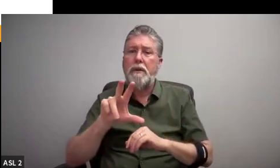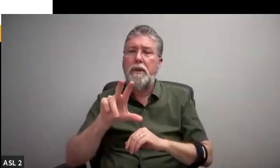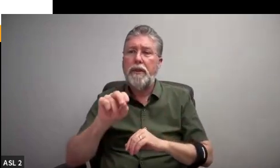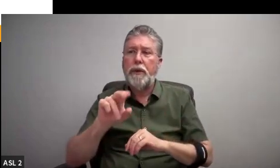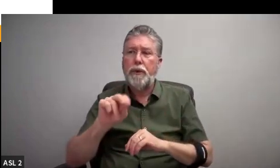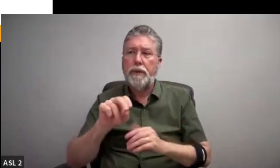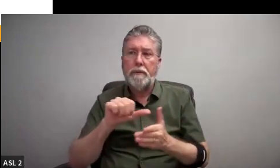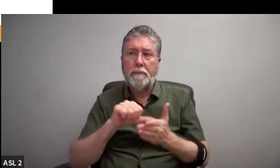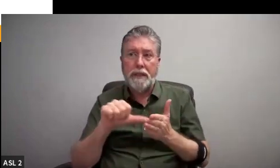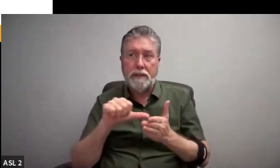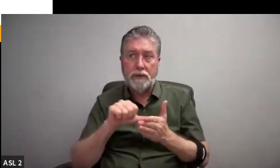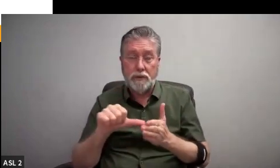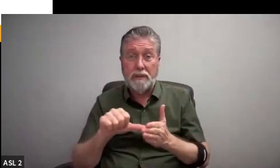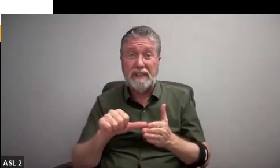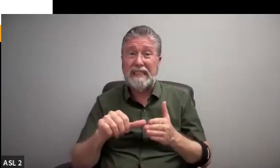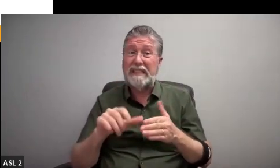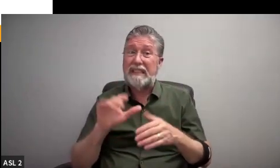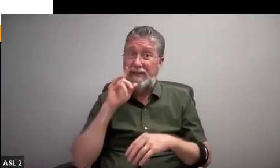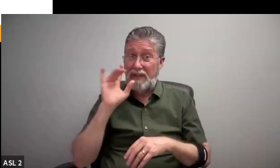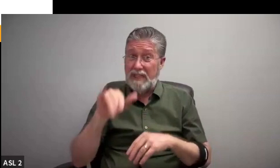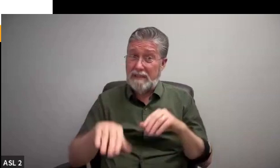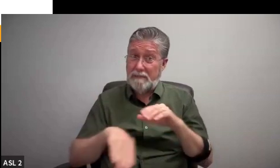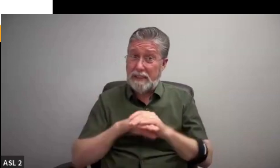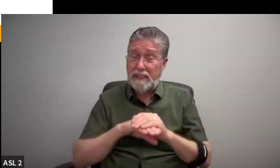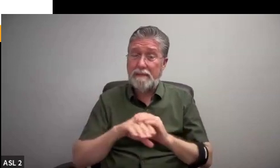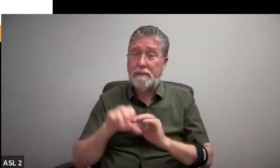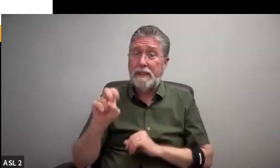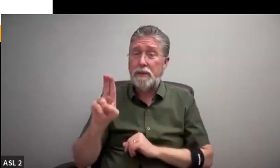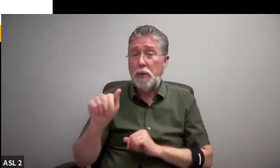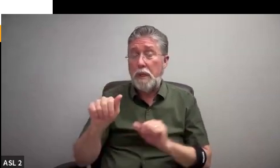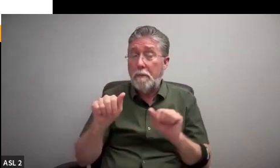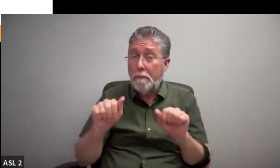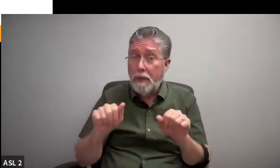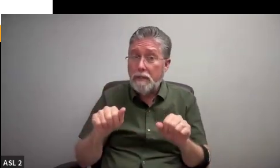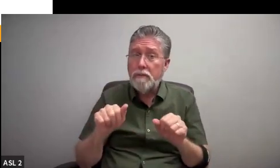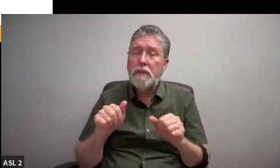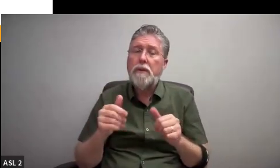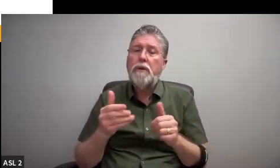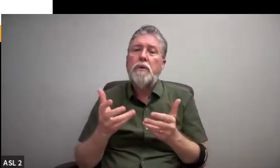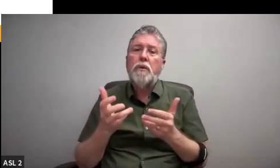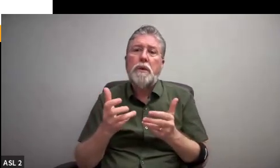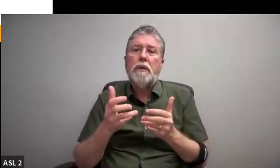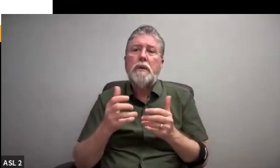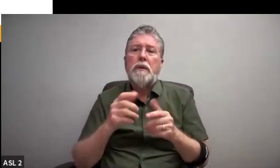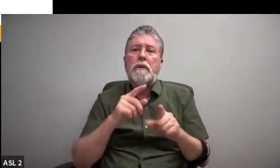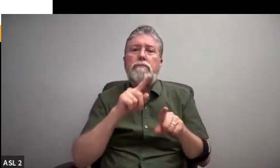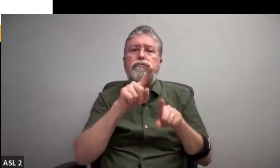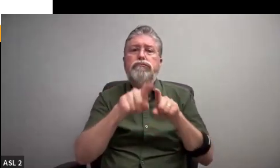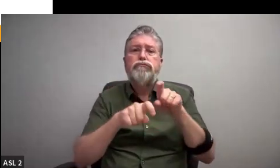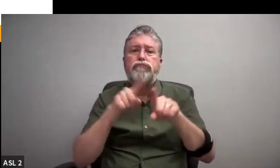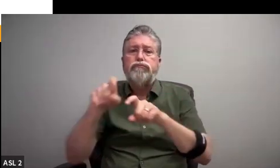within this maximum the SUA may wish to submit a lengthy survey information, demographics,